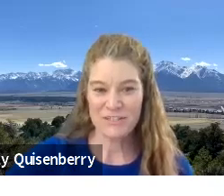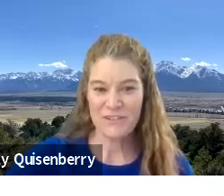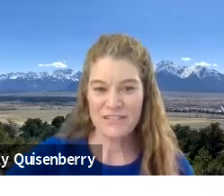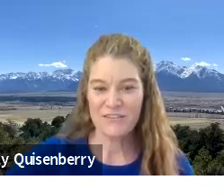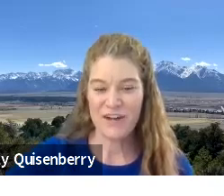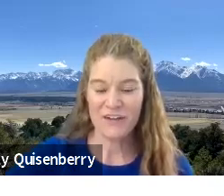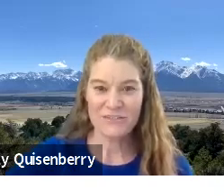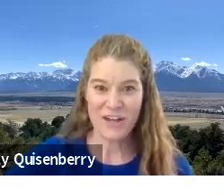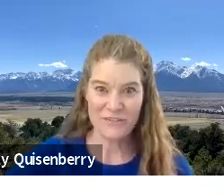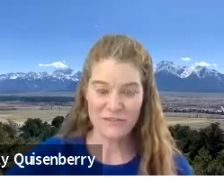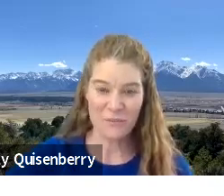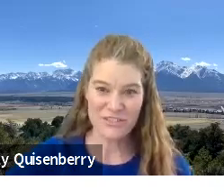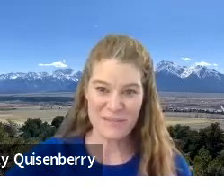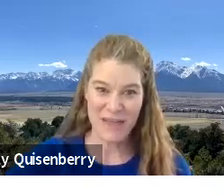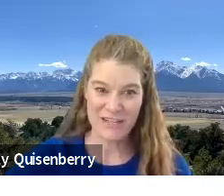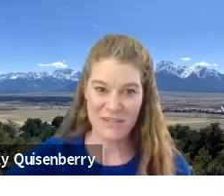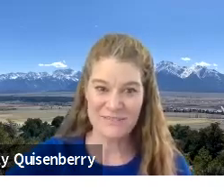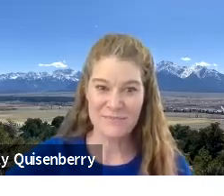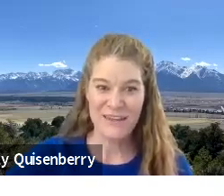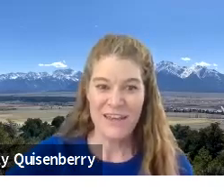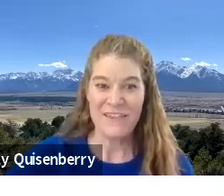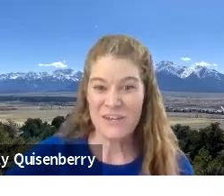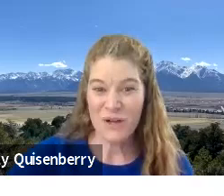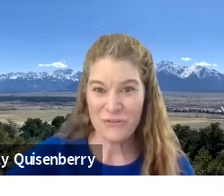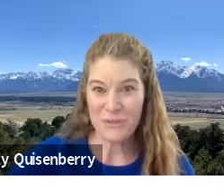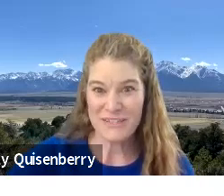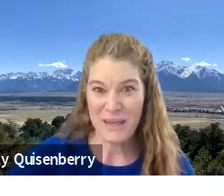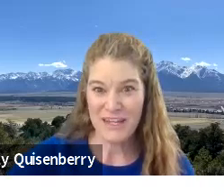for the State of Colorado's Office of Emergency Management thank you all for participating in